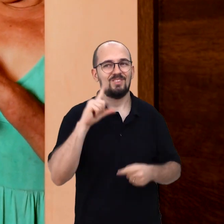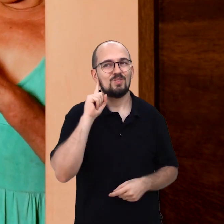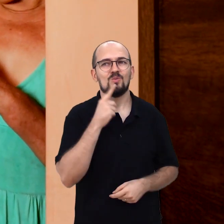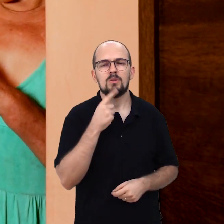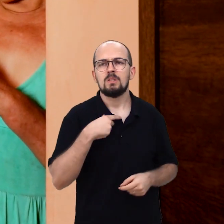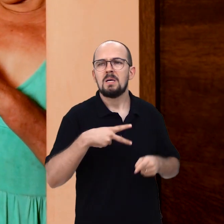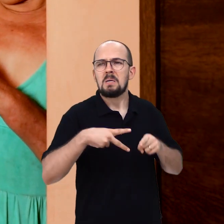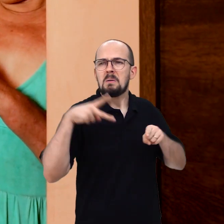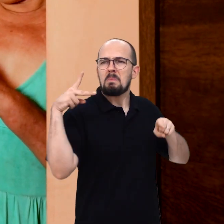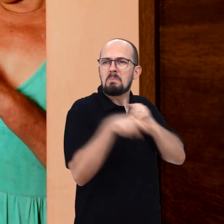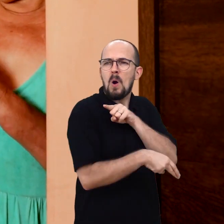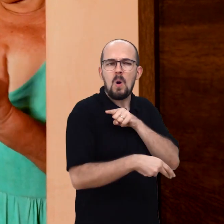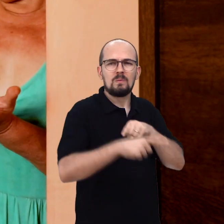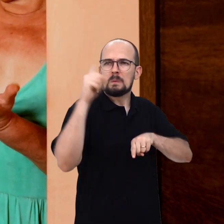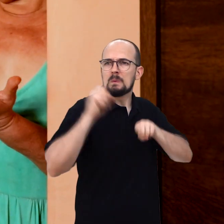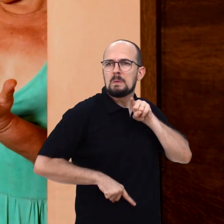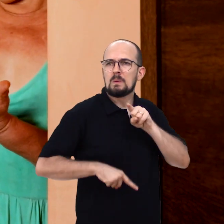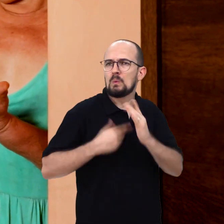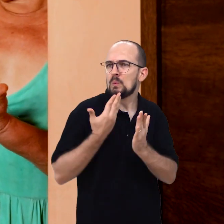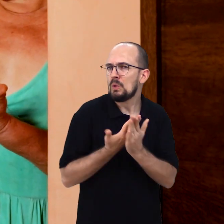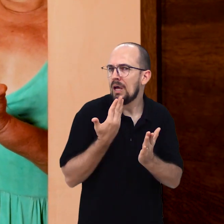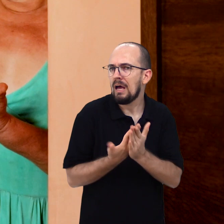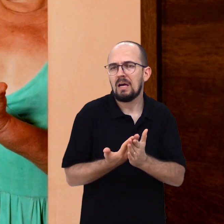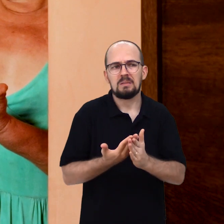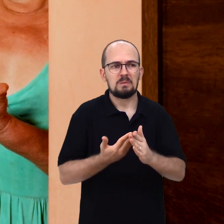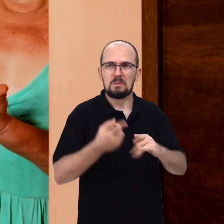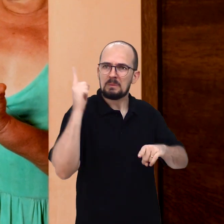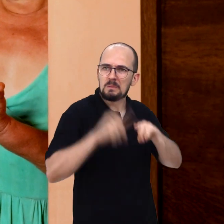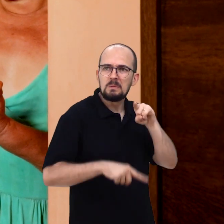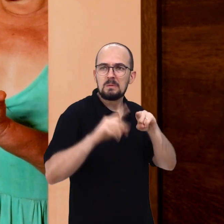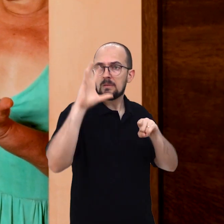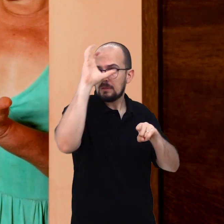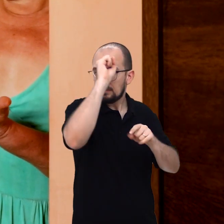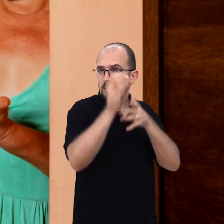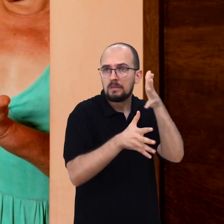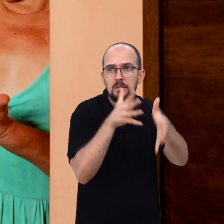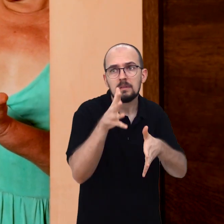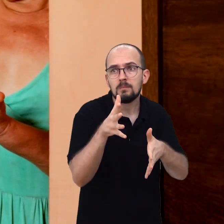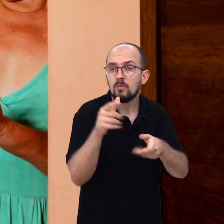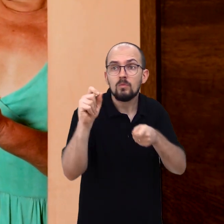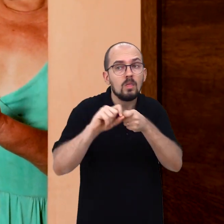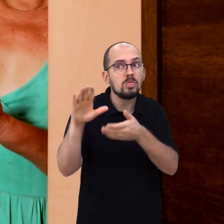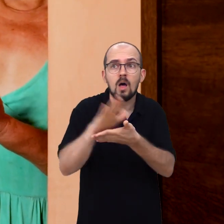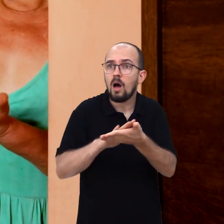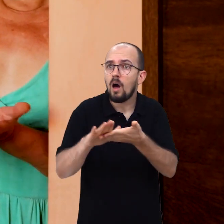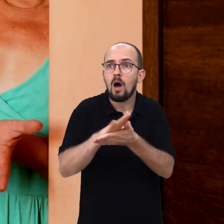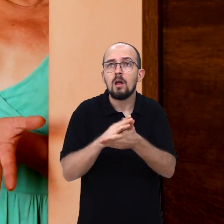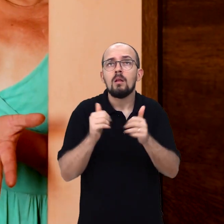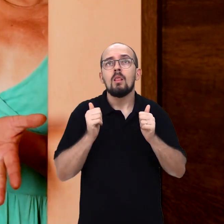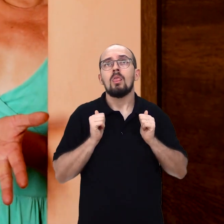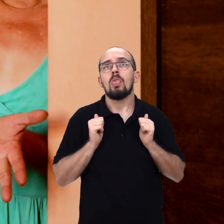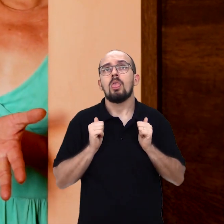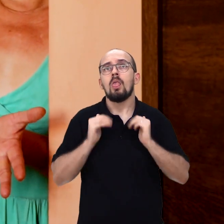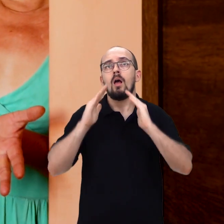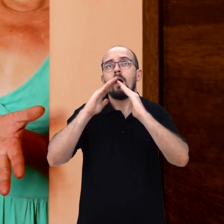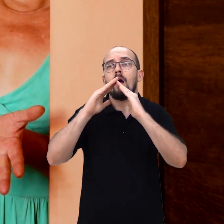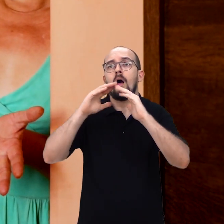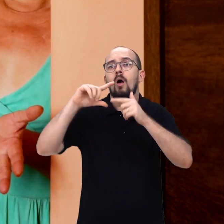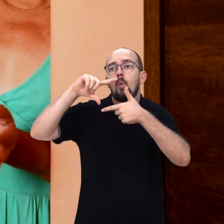And they were hindered. They weren't allowed to study. They didn't learn sign language. They don't do anything. They are kept inside their houses.